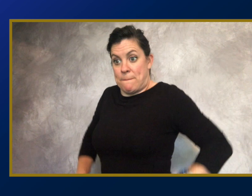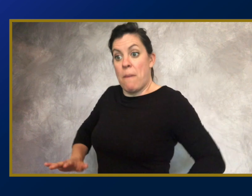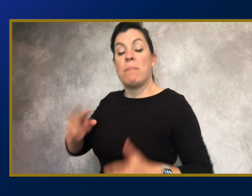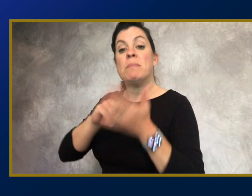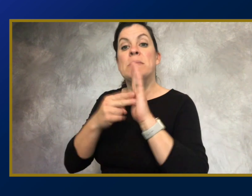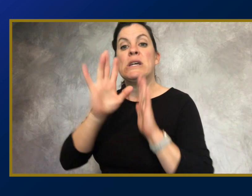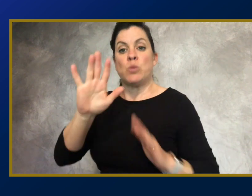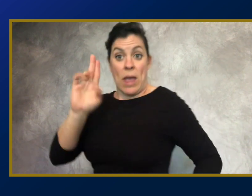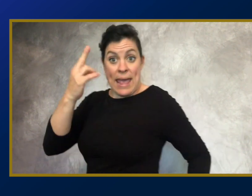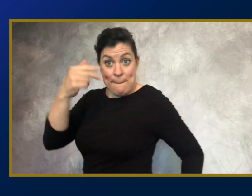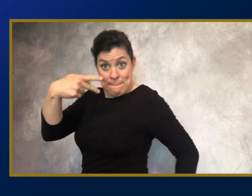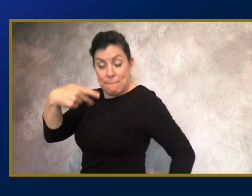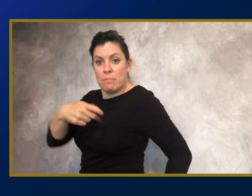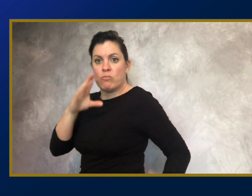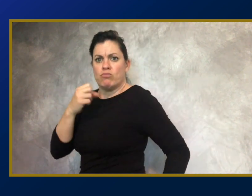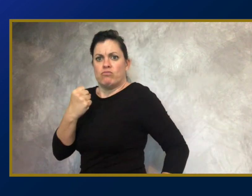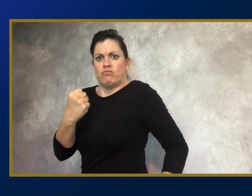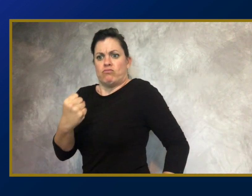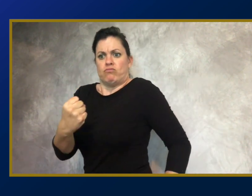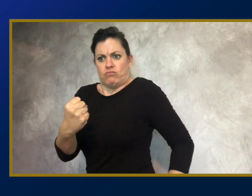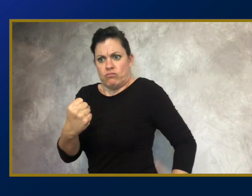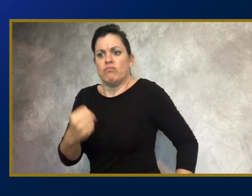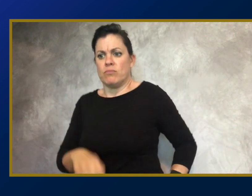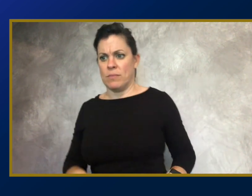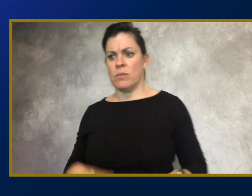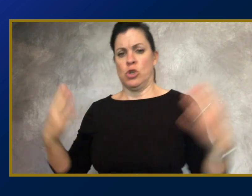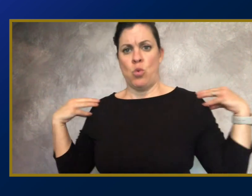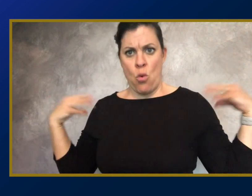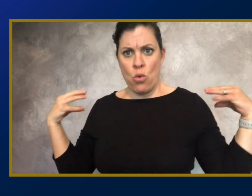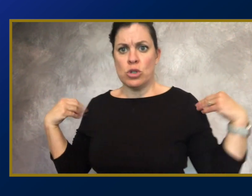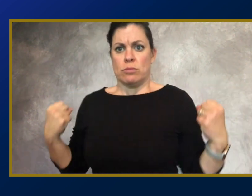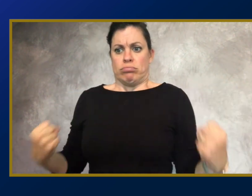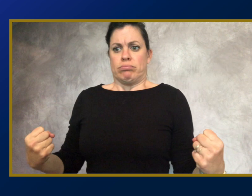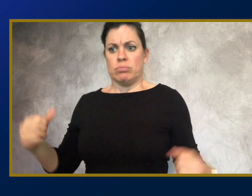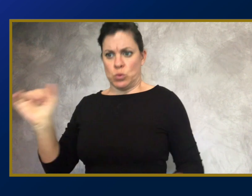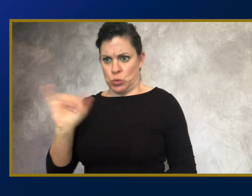strengthening hips and shoulders. One of the other ones is a bear walk. This one's a little